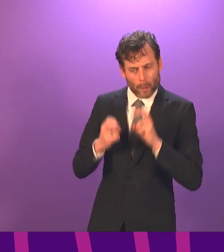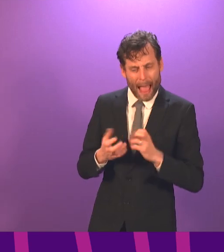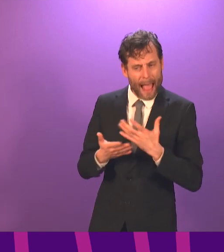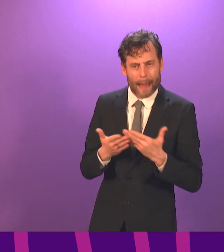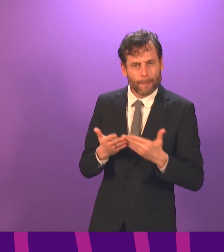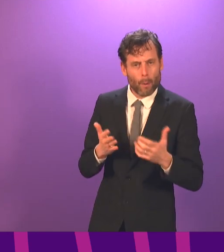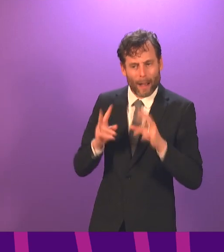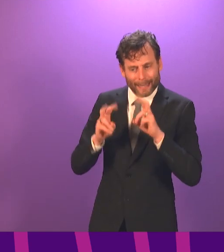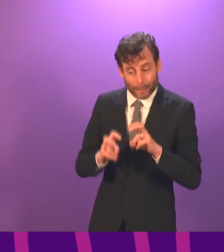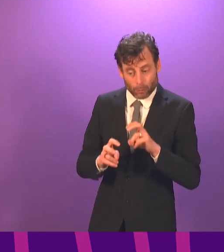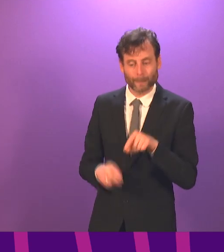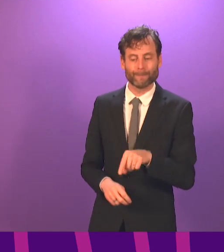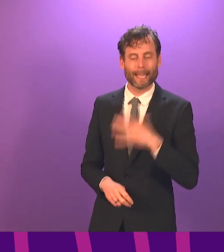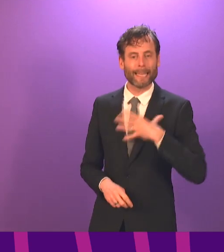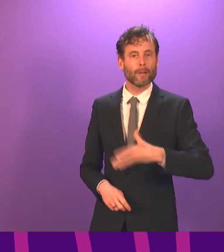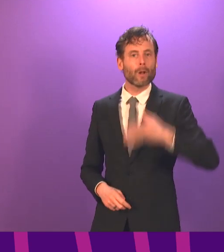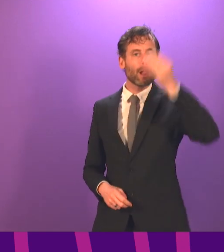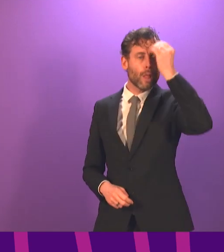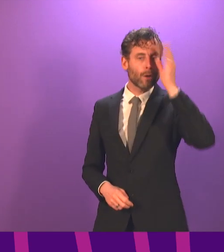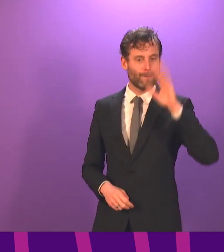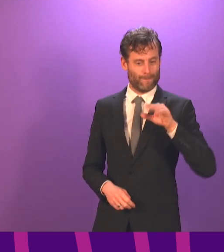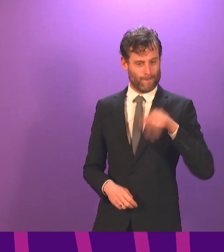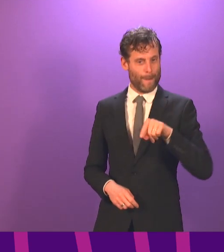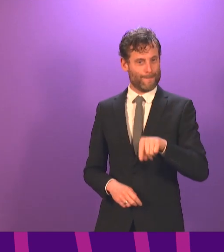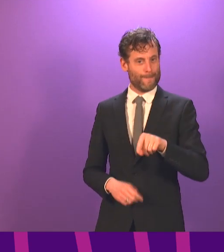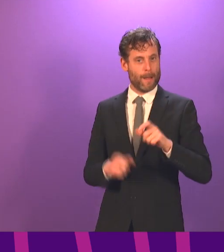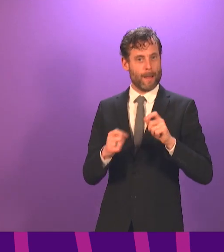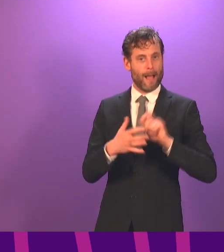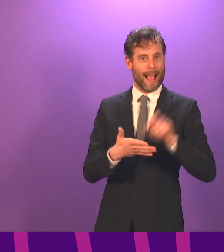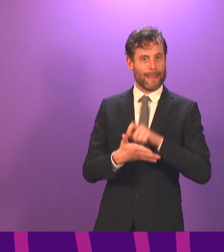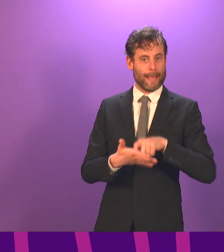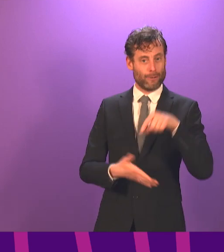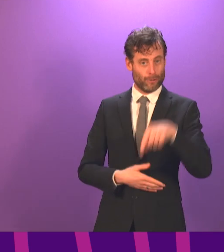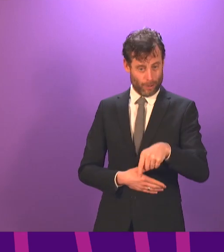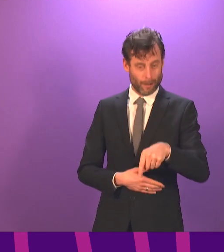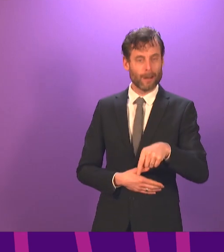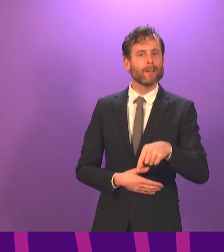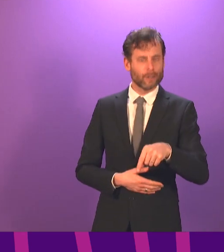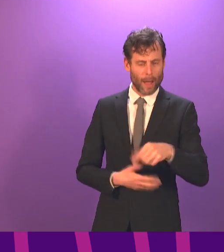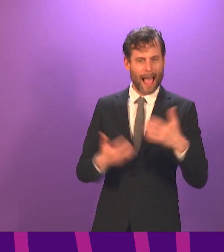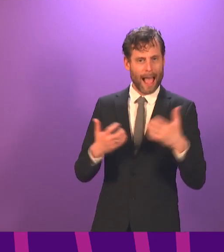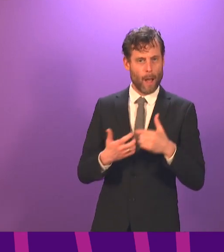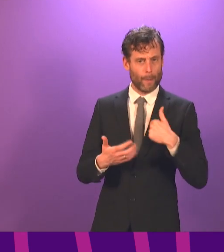have been identified through the by-election process and what measures we can take in response.